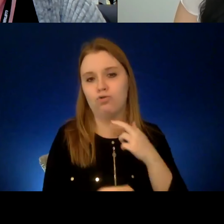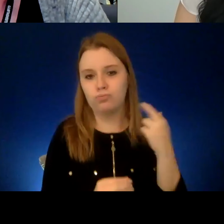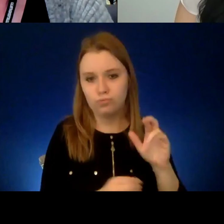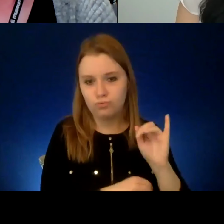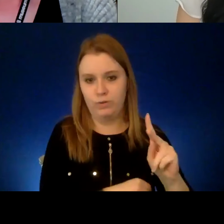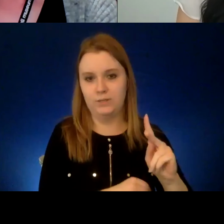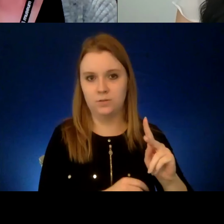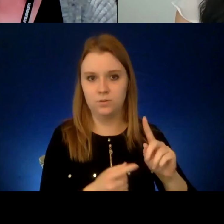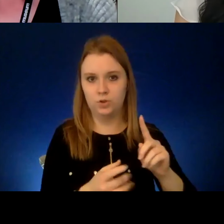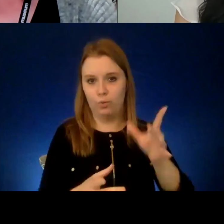So I definitely understand that.